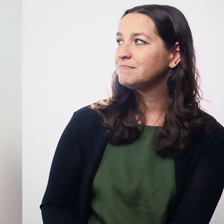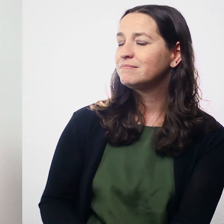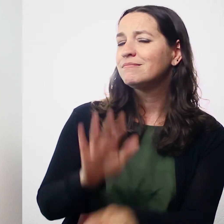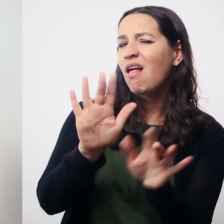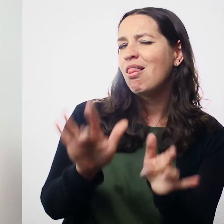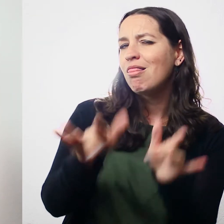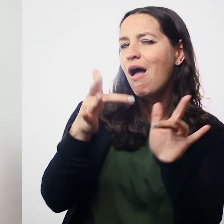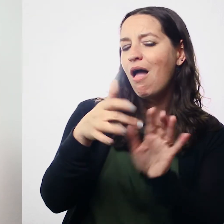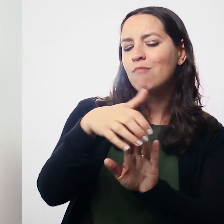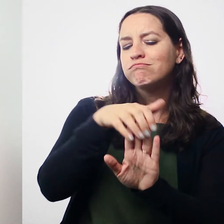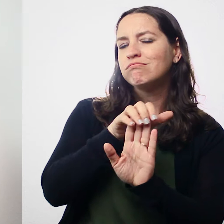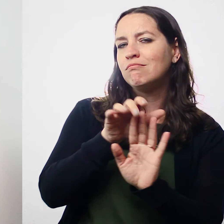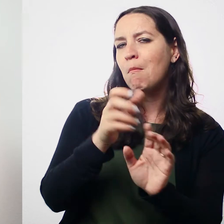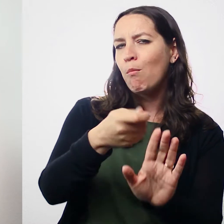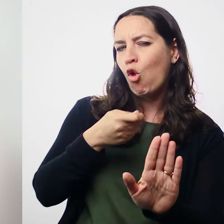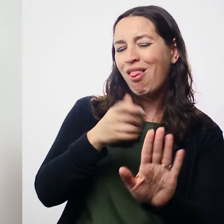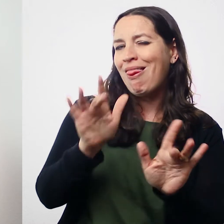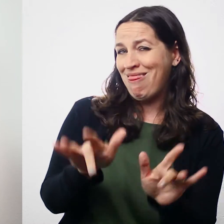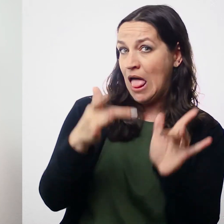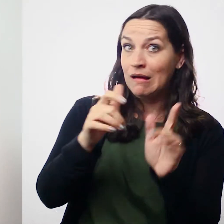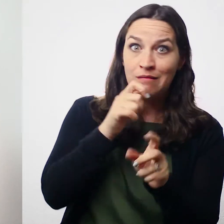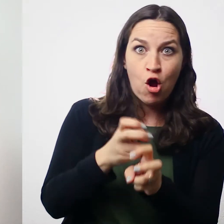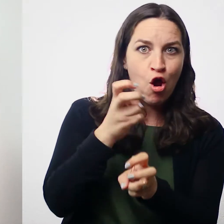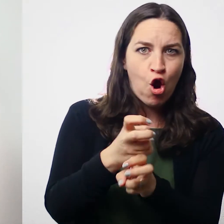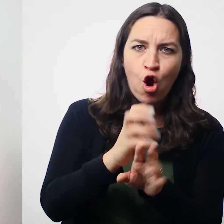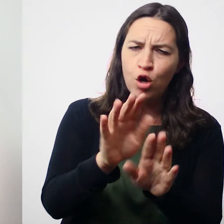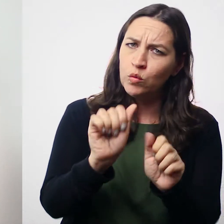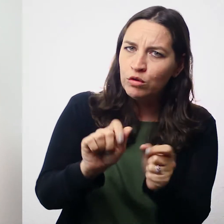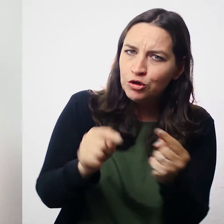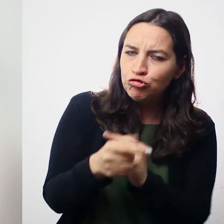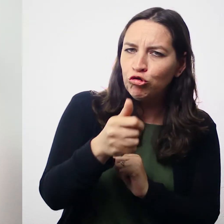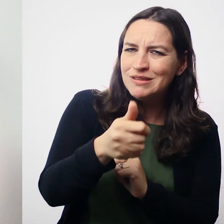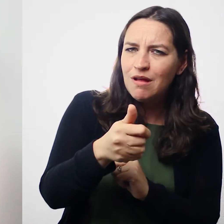a slight pull. You don't want to pull too hard because you can injure yourself, so you want to